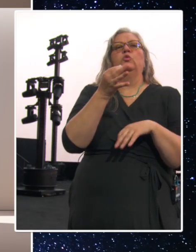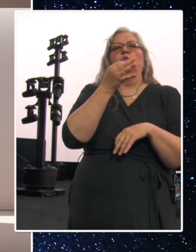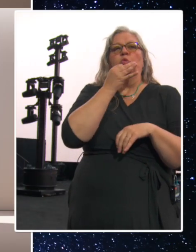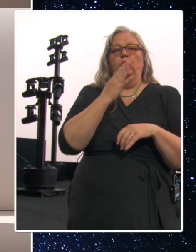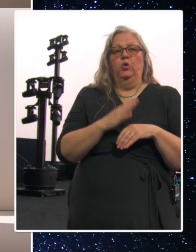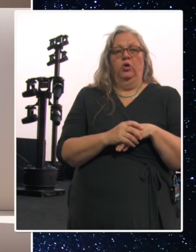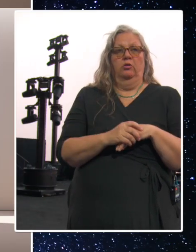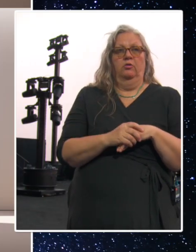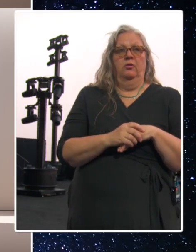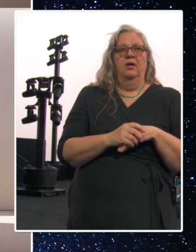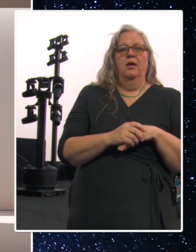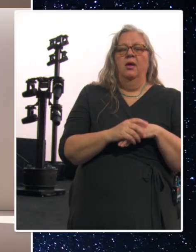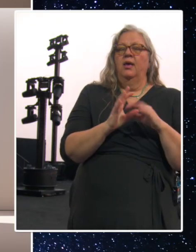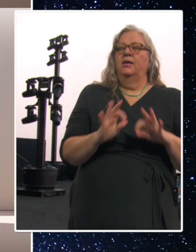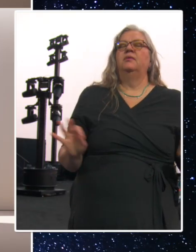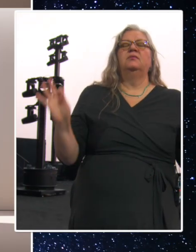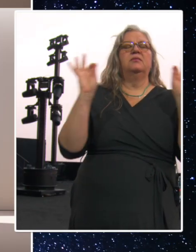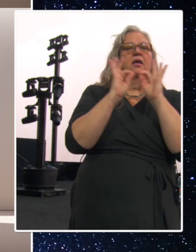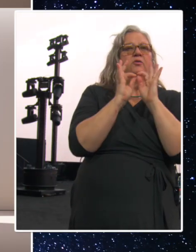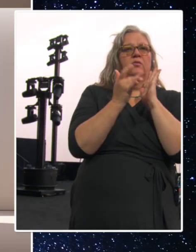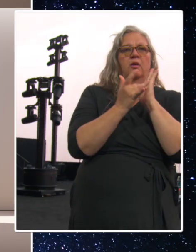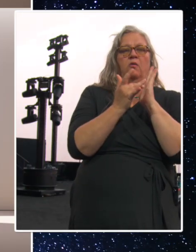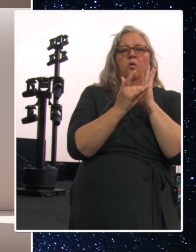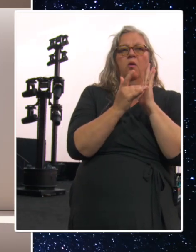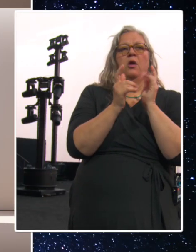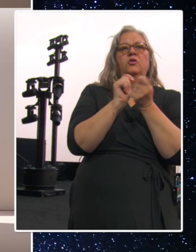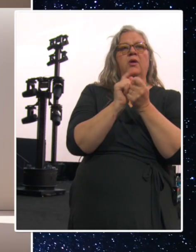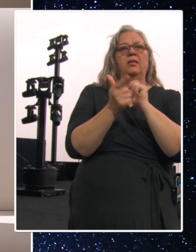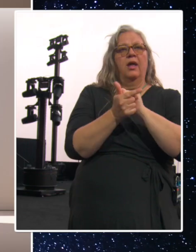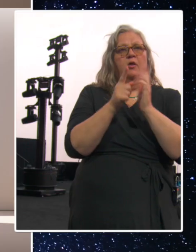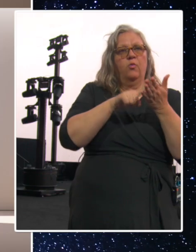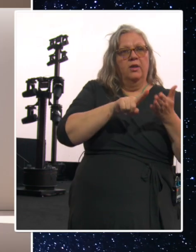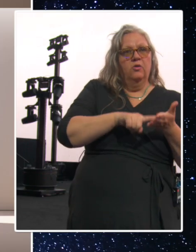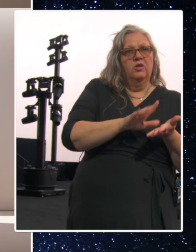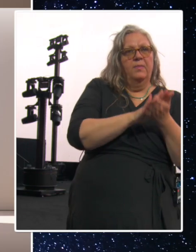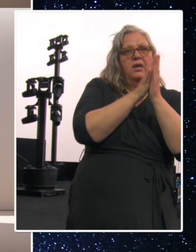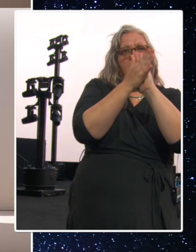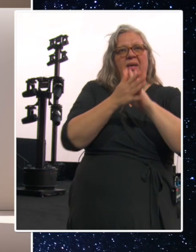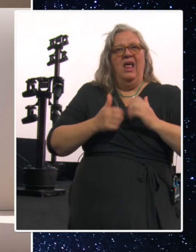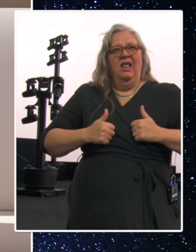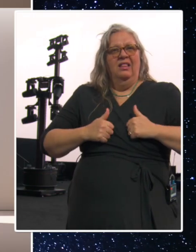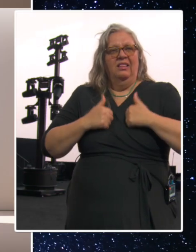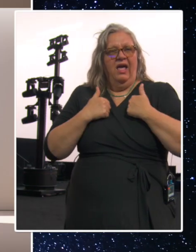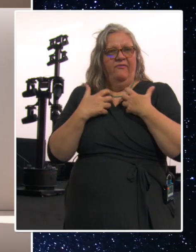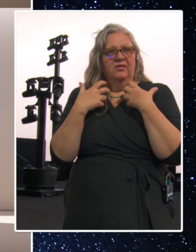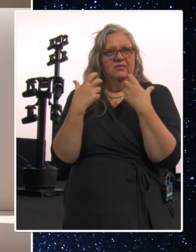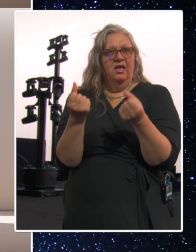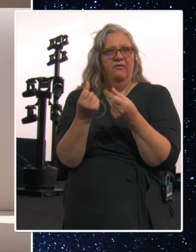This is essential technology, translating research into life-saving treatments.